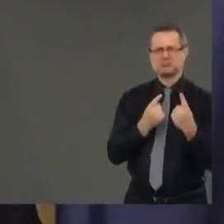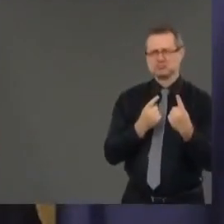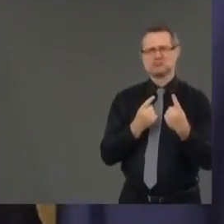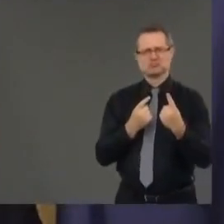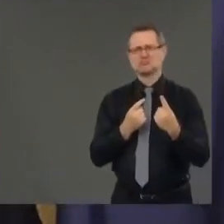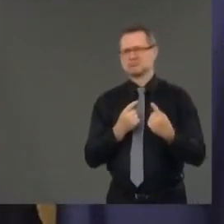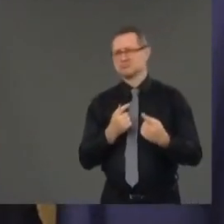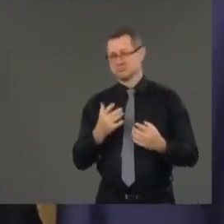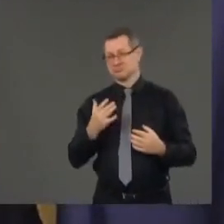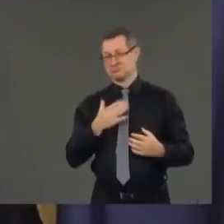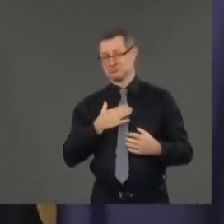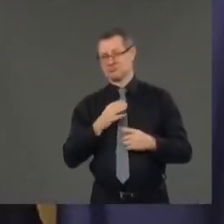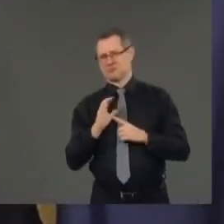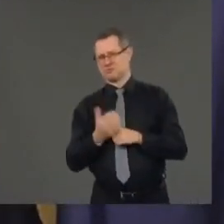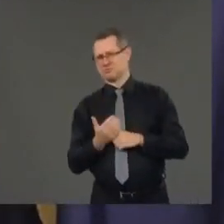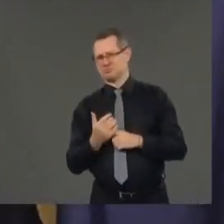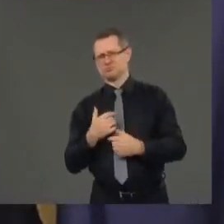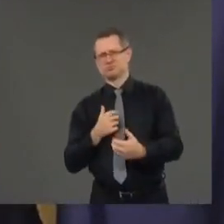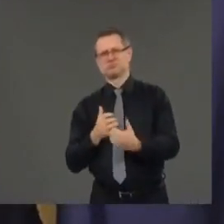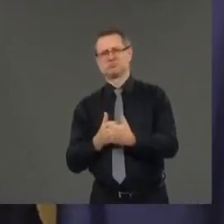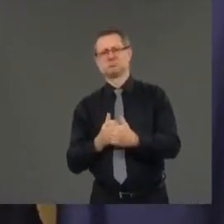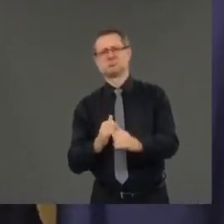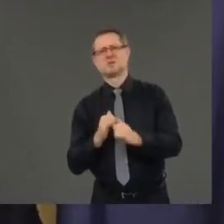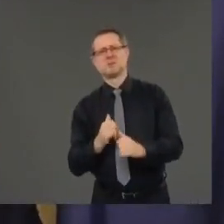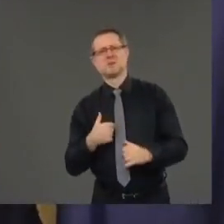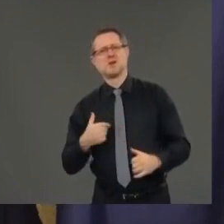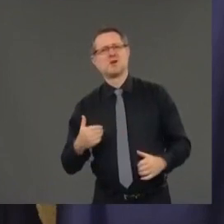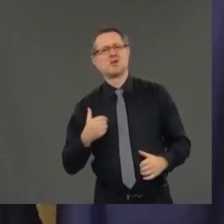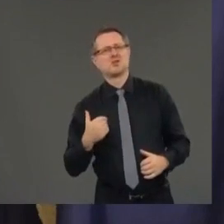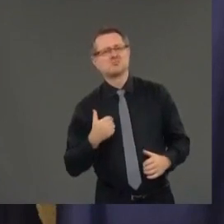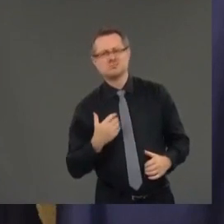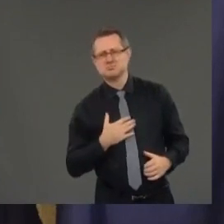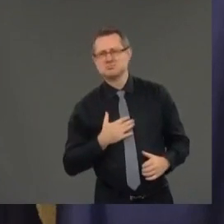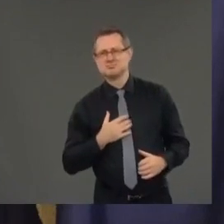KNOW. I RELATE TO THE